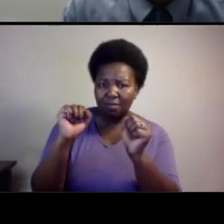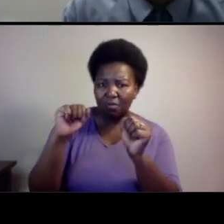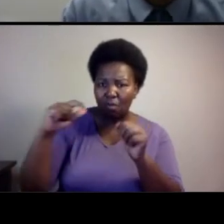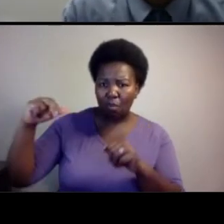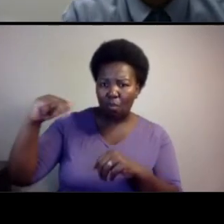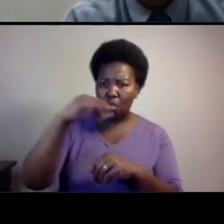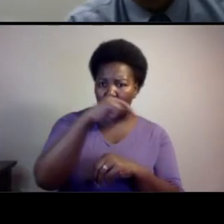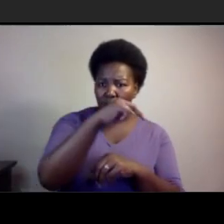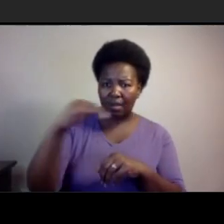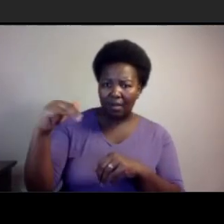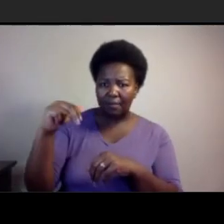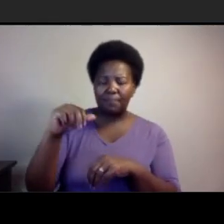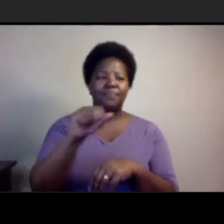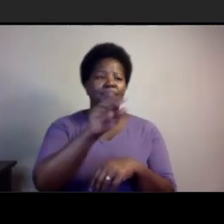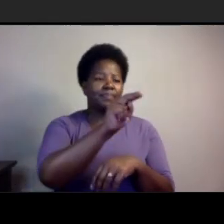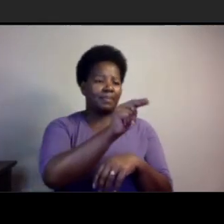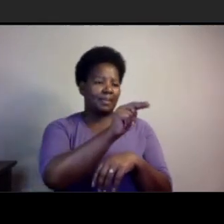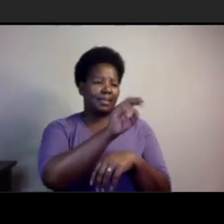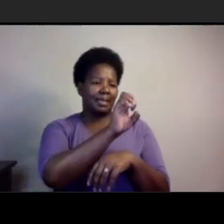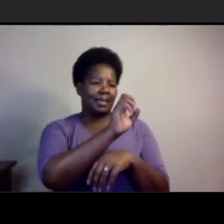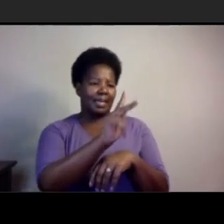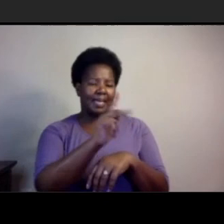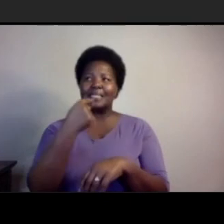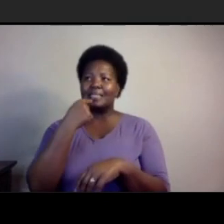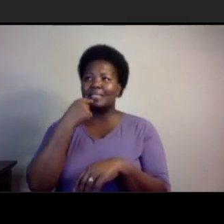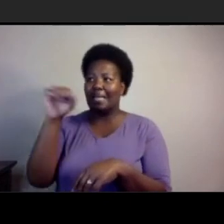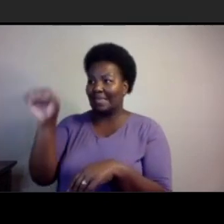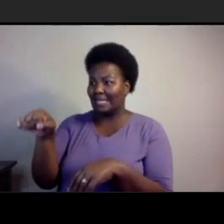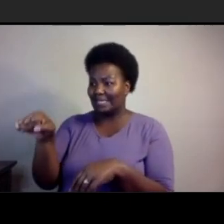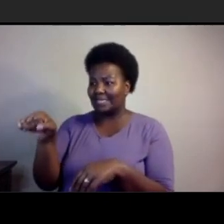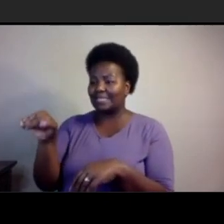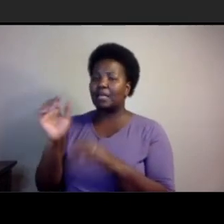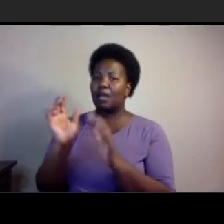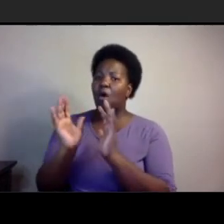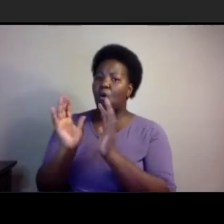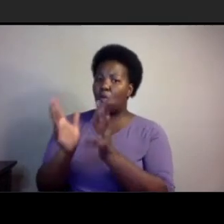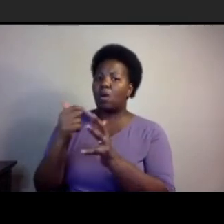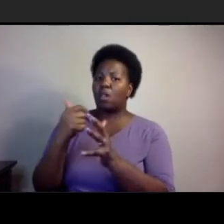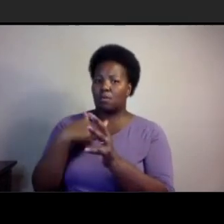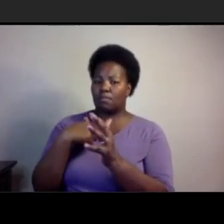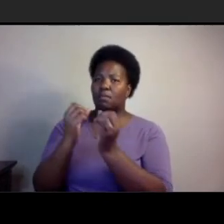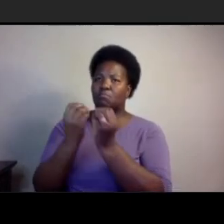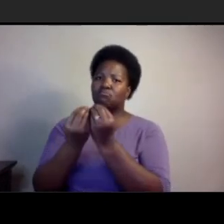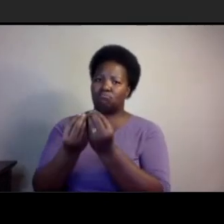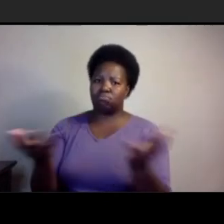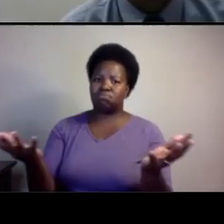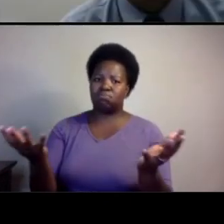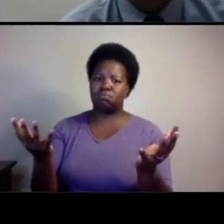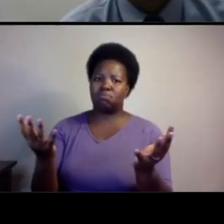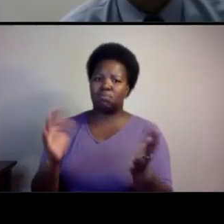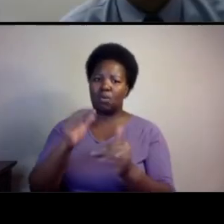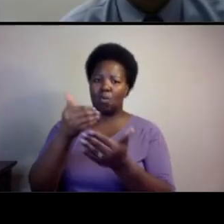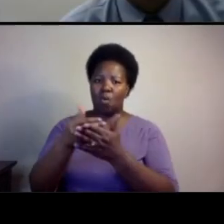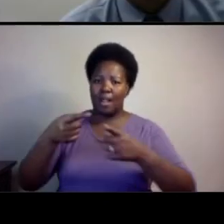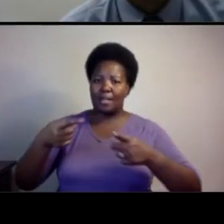yes yes ali we will be providing push buttons at all the the intersections um that are signalized